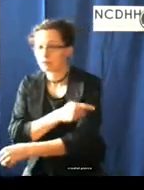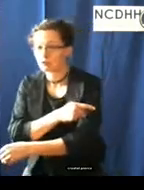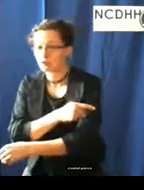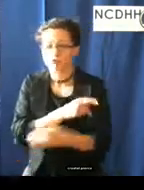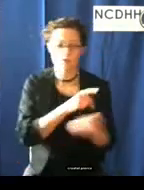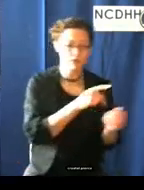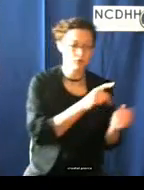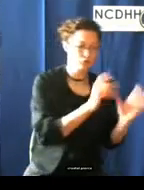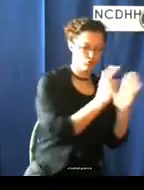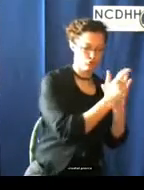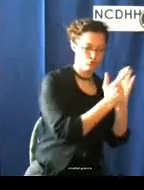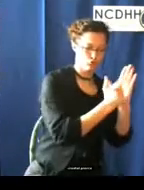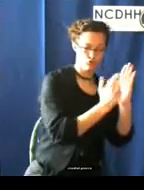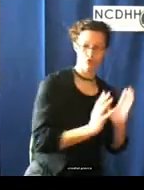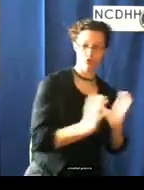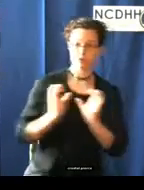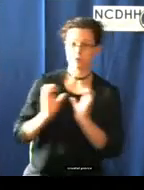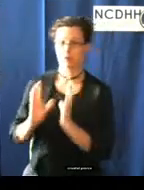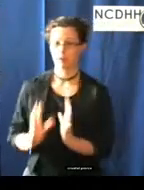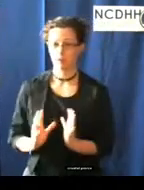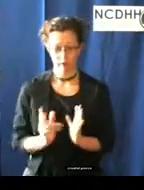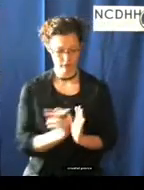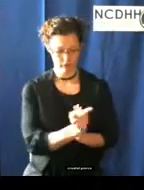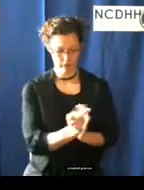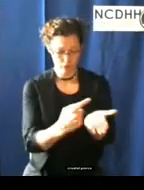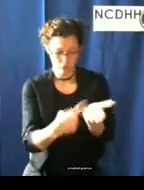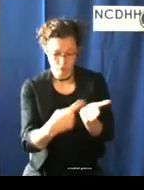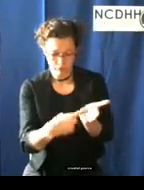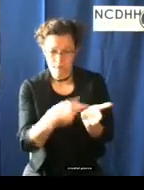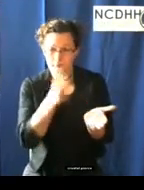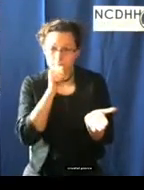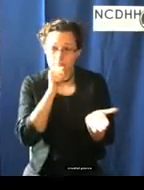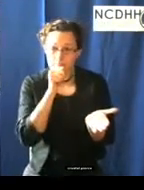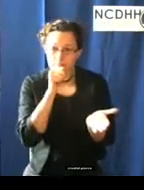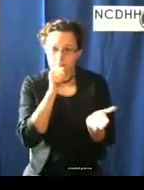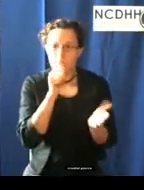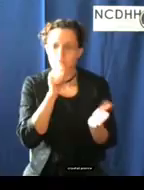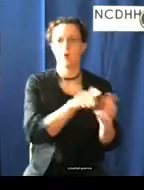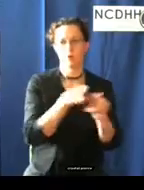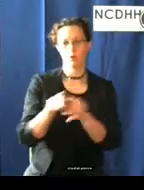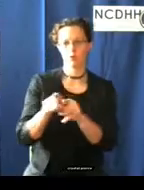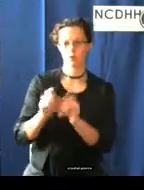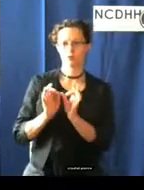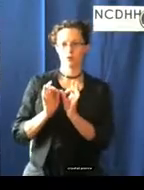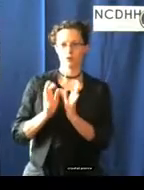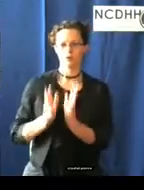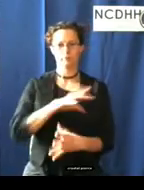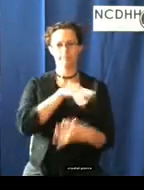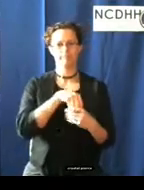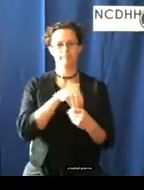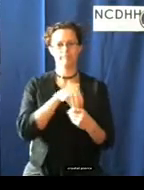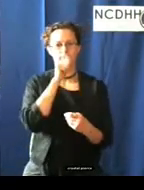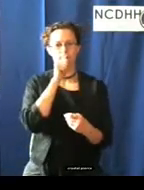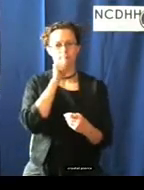THEN THE PRIVILEGE ALSO EXTENDS TO THE INTERPRETER SO PLEASE KEEP THAT IN MIND.